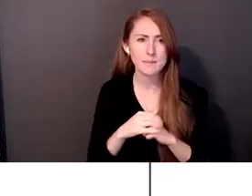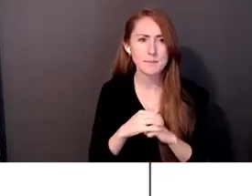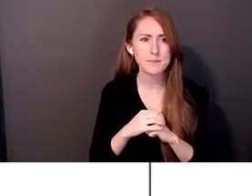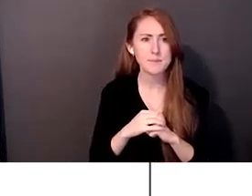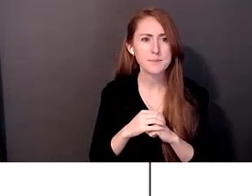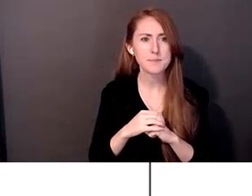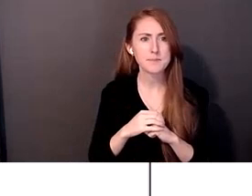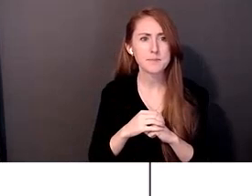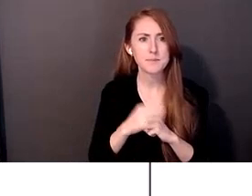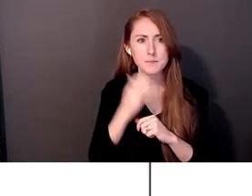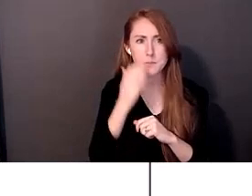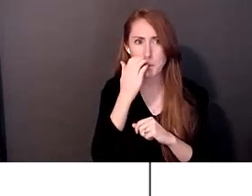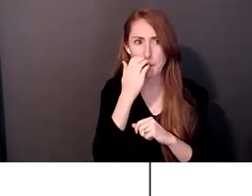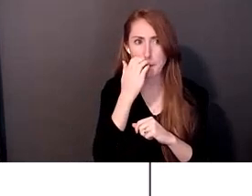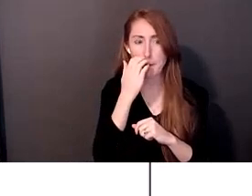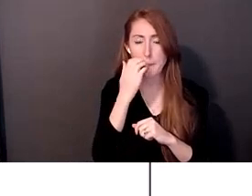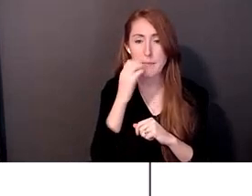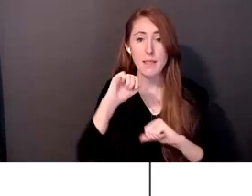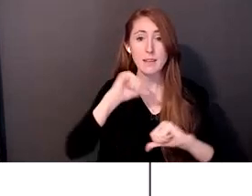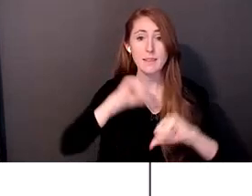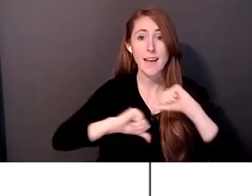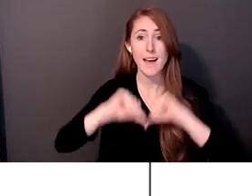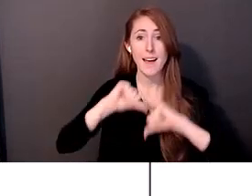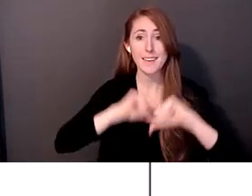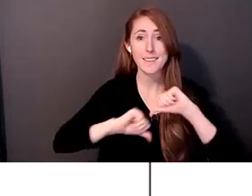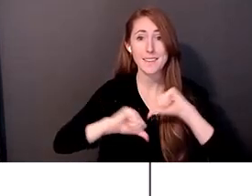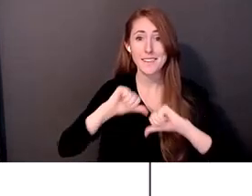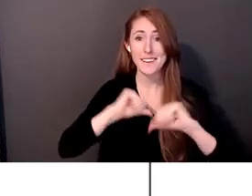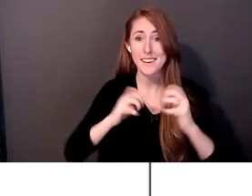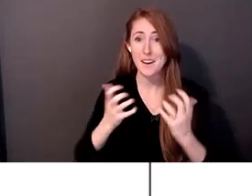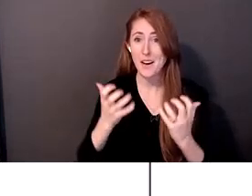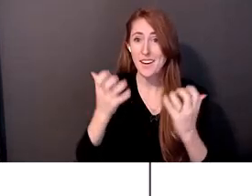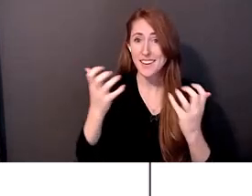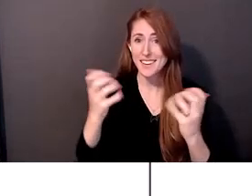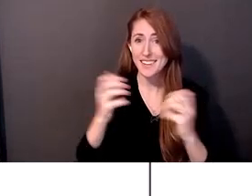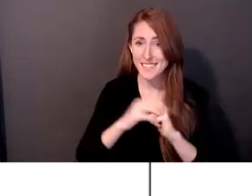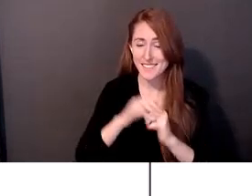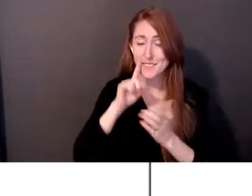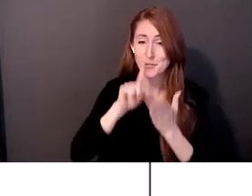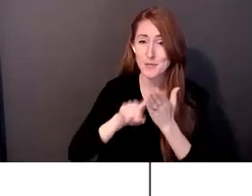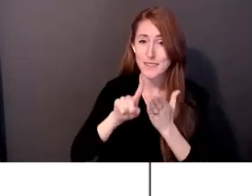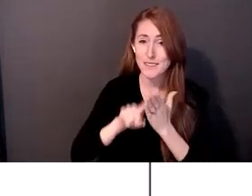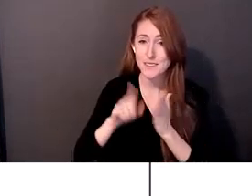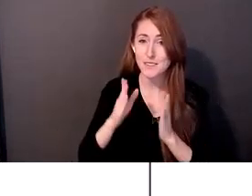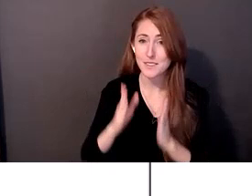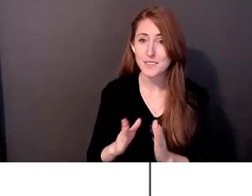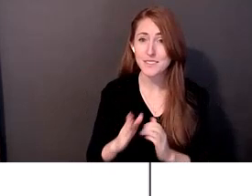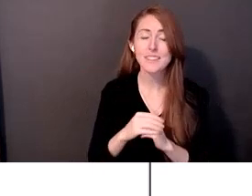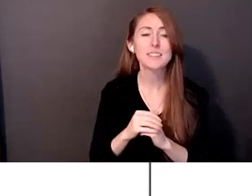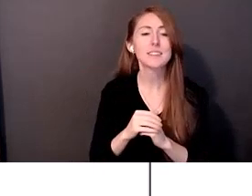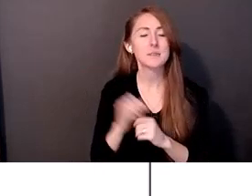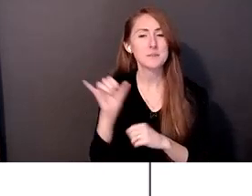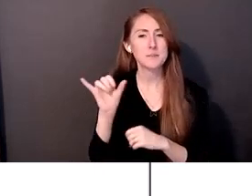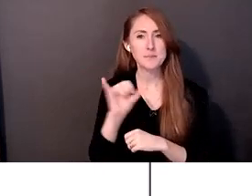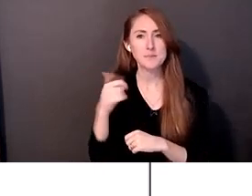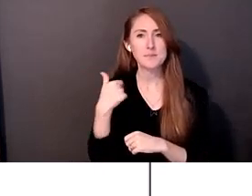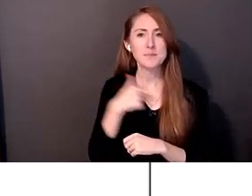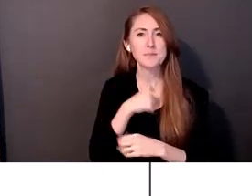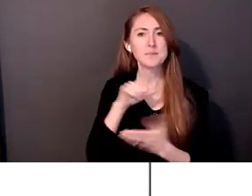For the scientific crowd, for the researchers of the team, we also published two scientific papers,